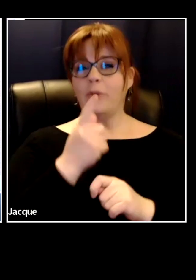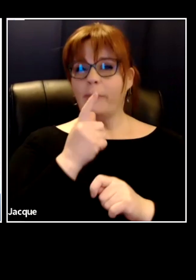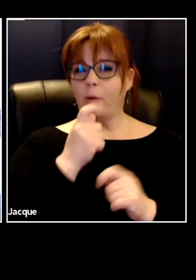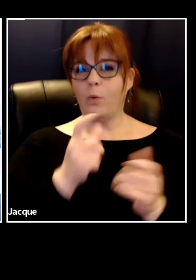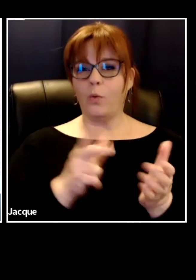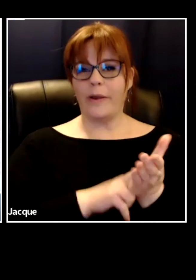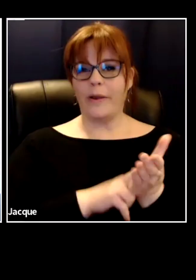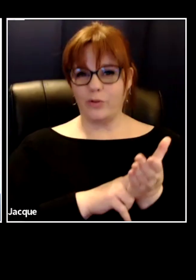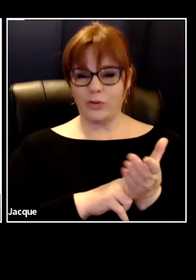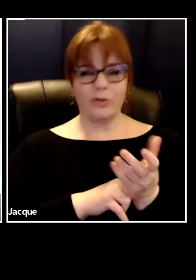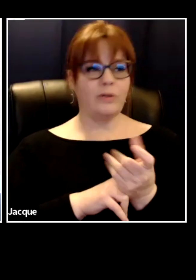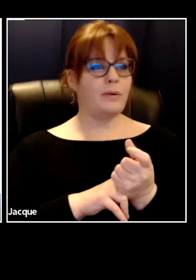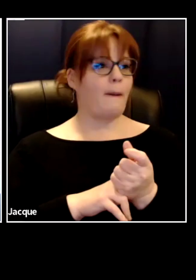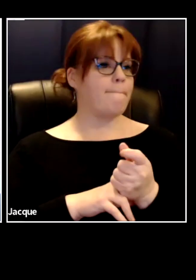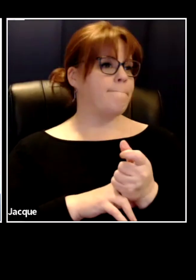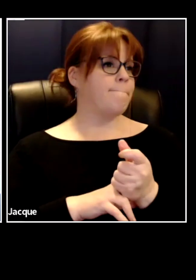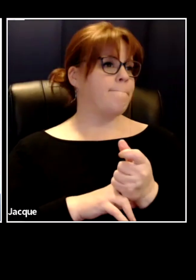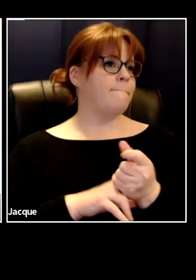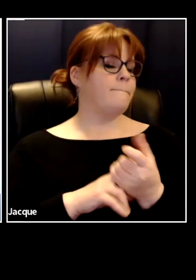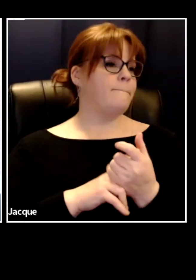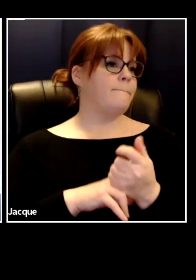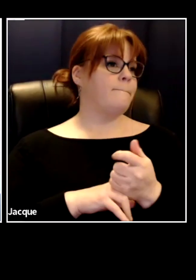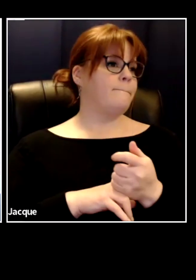um sort of notes notetaking and some responses.